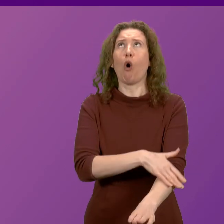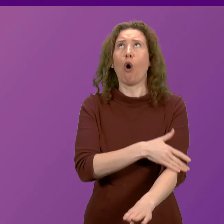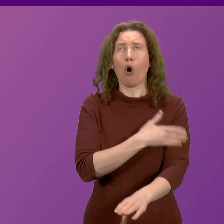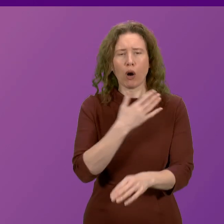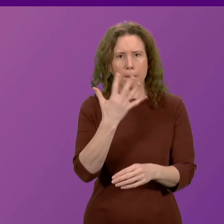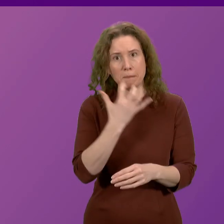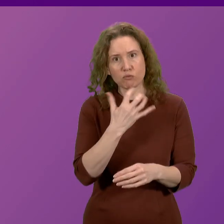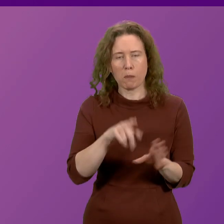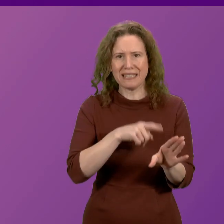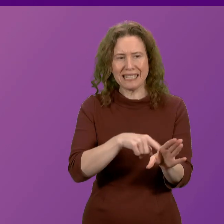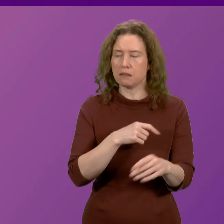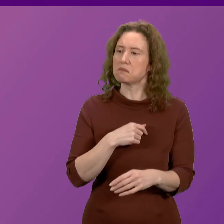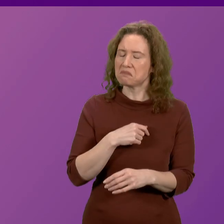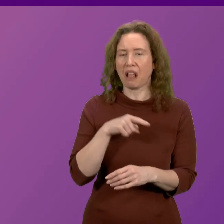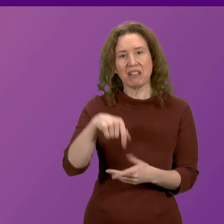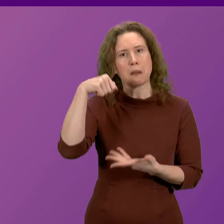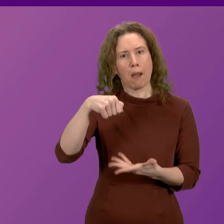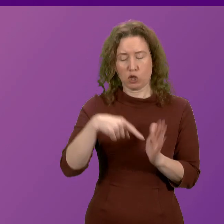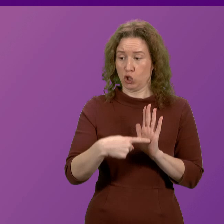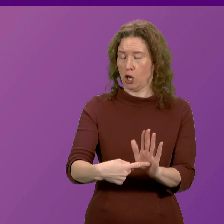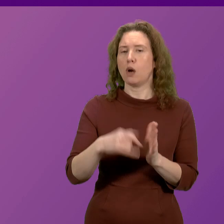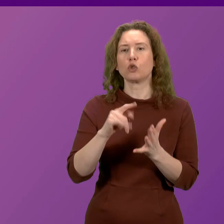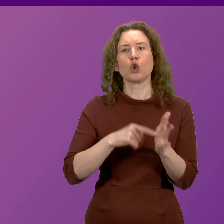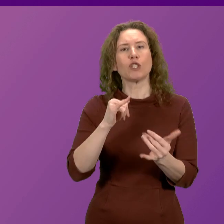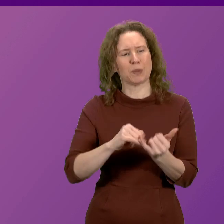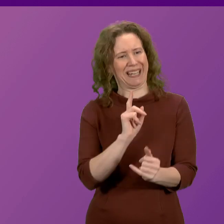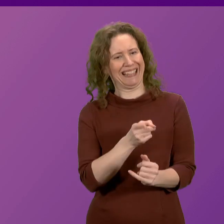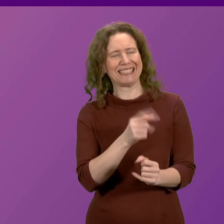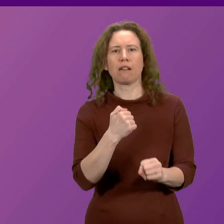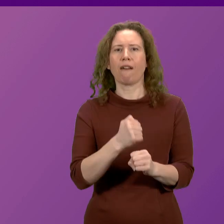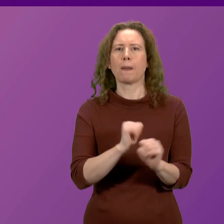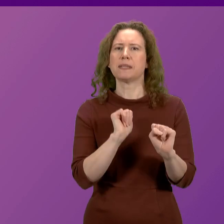The budget perfectly illustrates what a John Swinney Government looks like, with broken